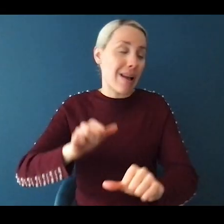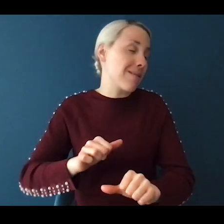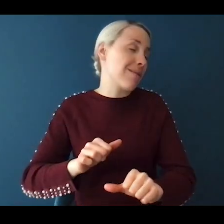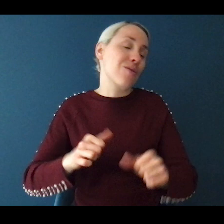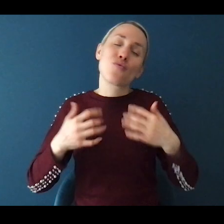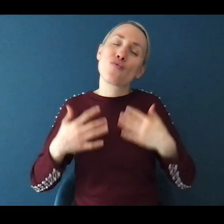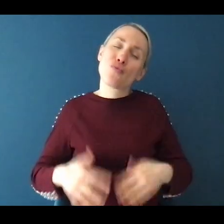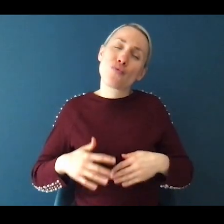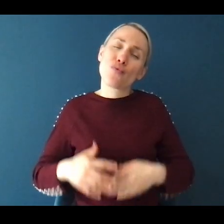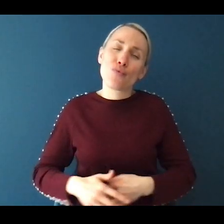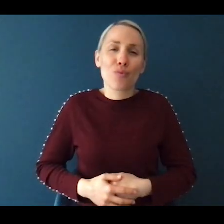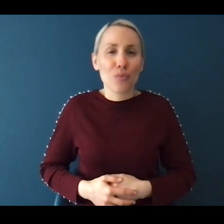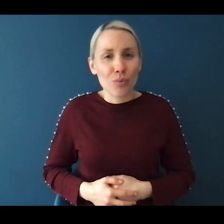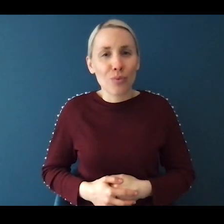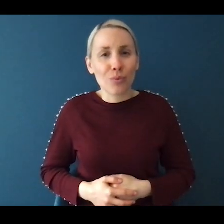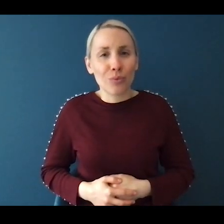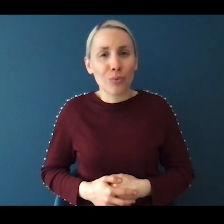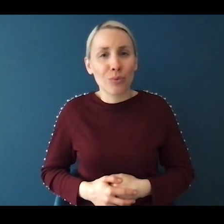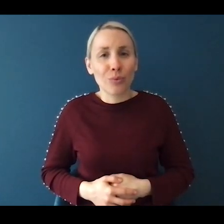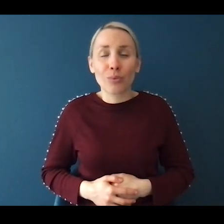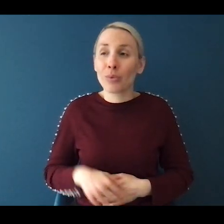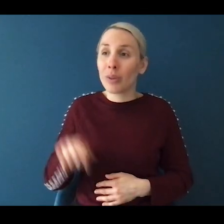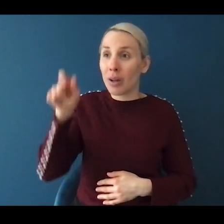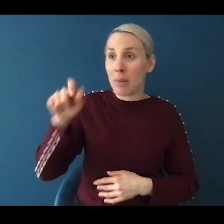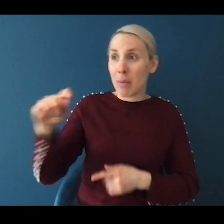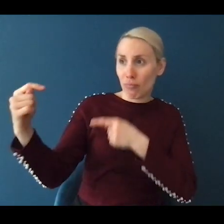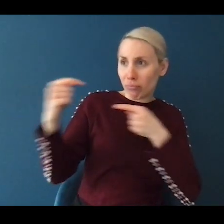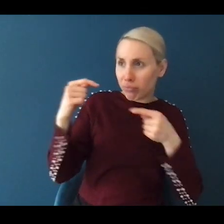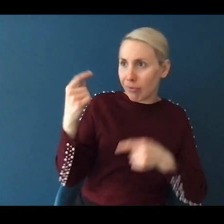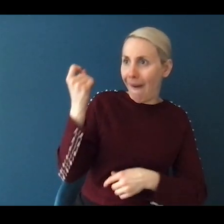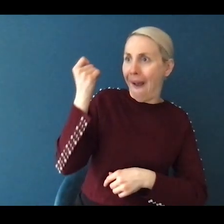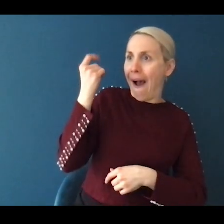throughout the whole process to have you know people that are going to challenge your ideas